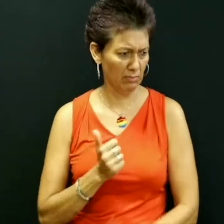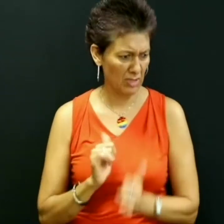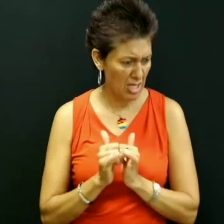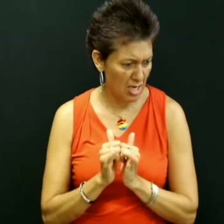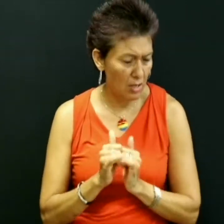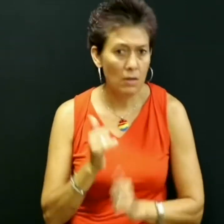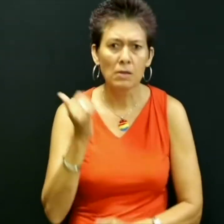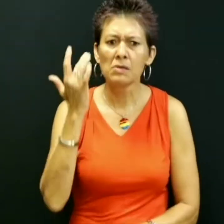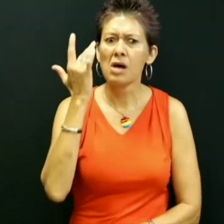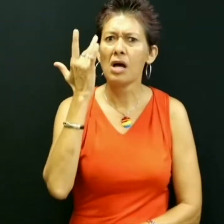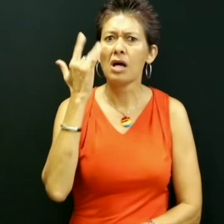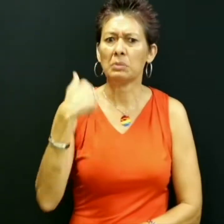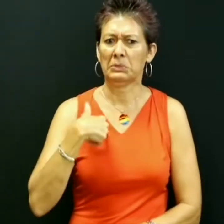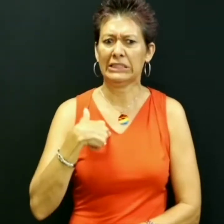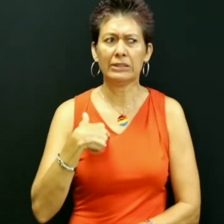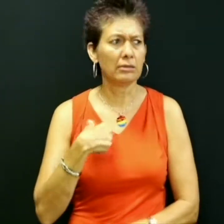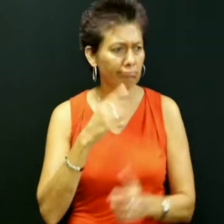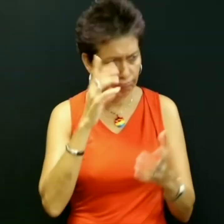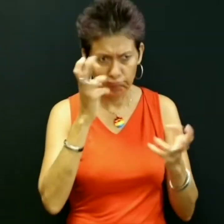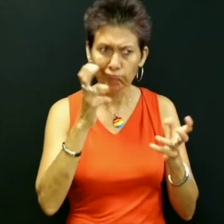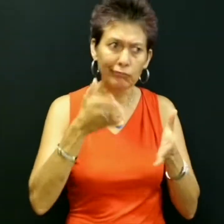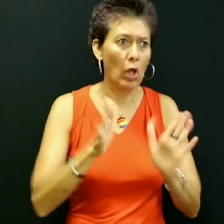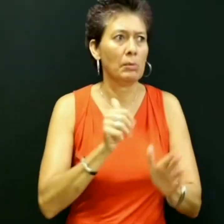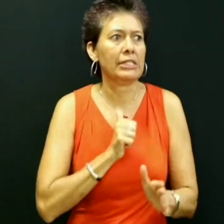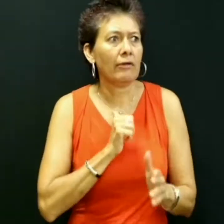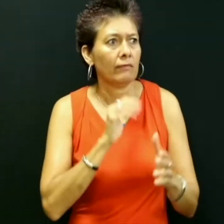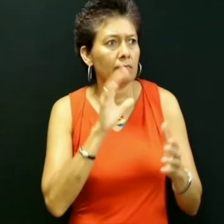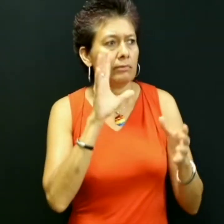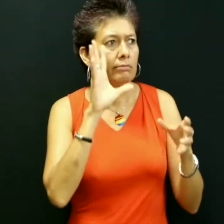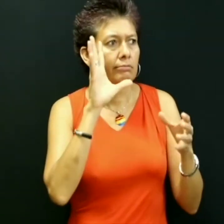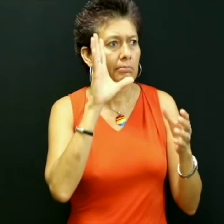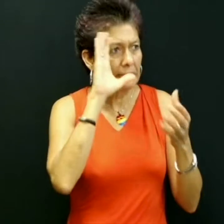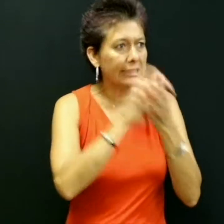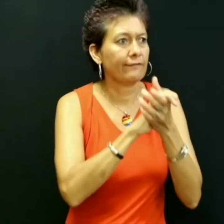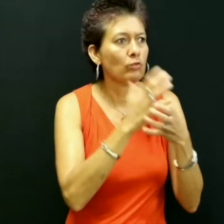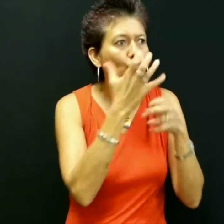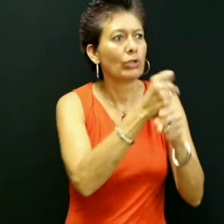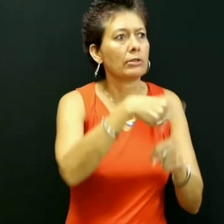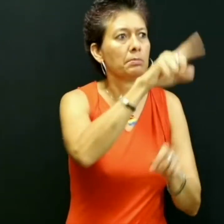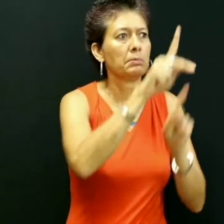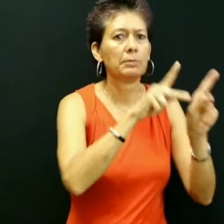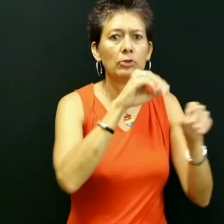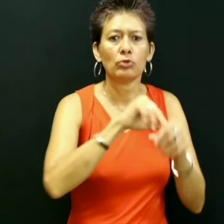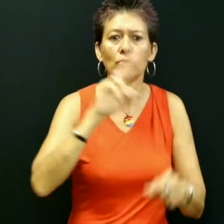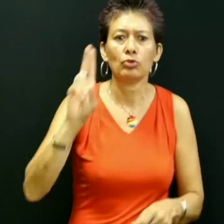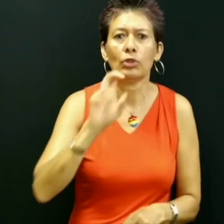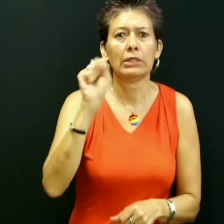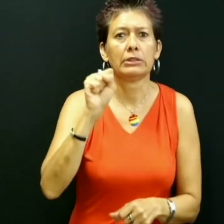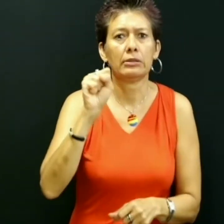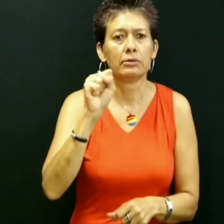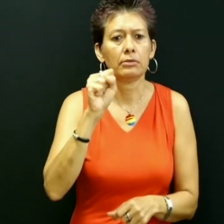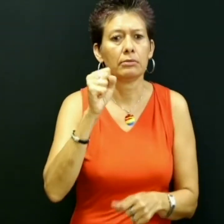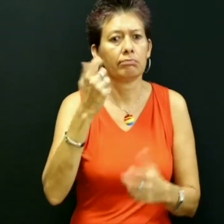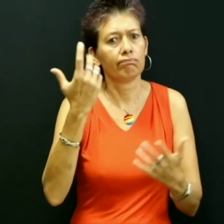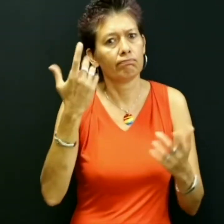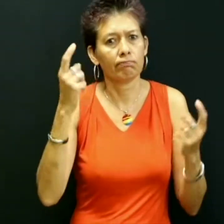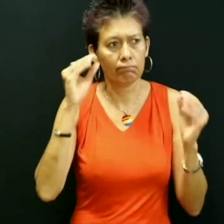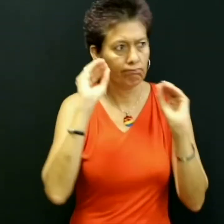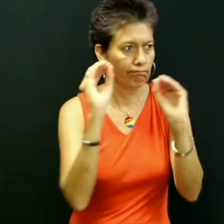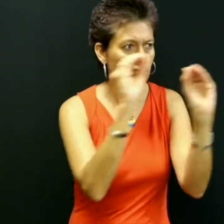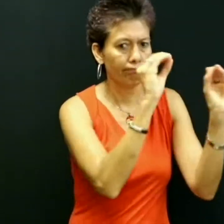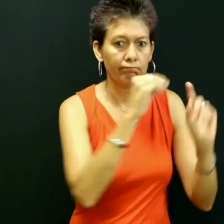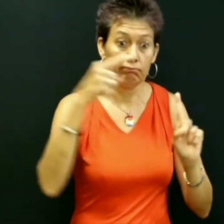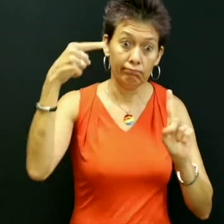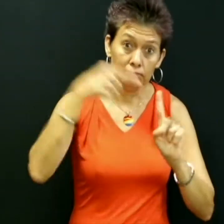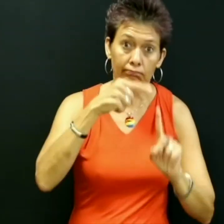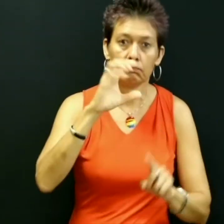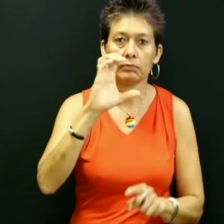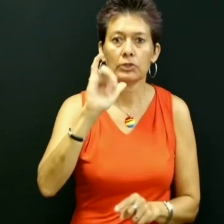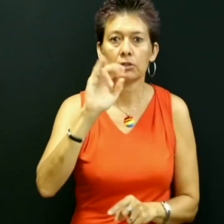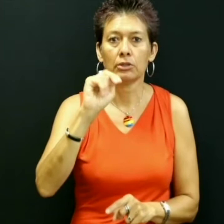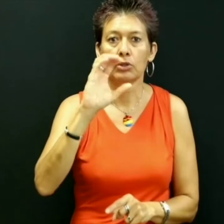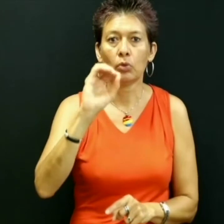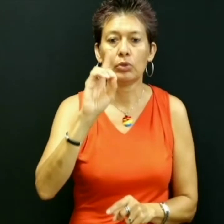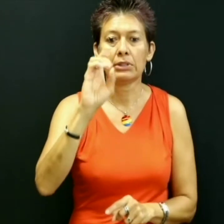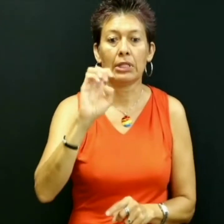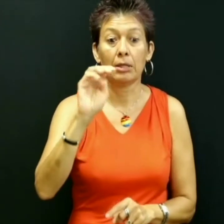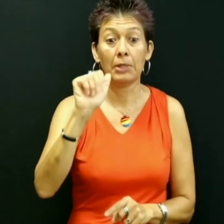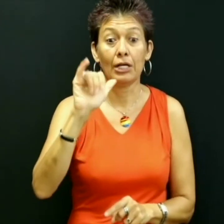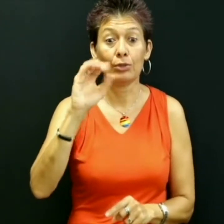I often ask myself how and why I allowed myself to believe and trust everyone in the United States to educate me on Cinco de Mayo.